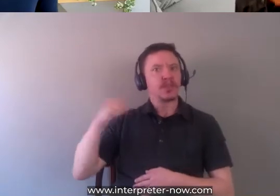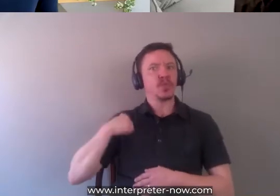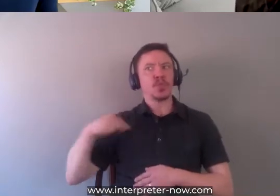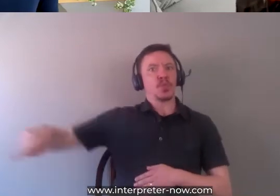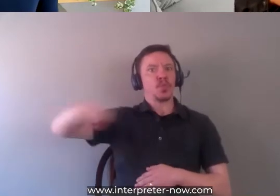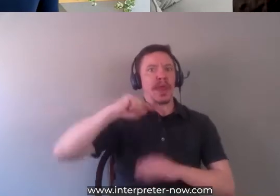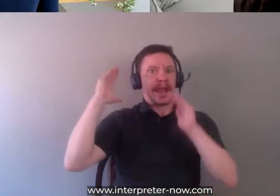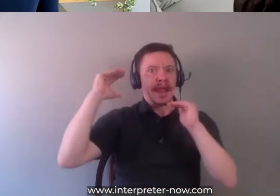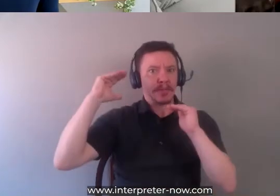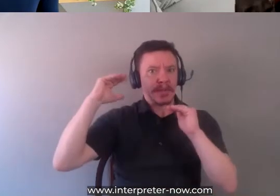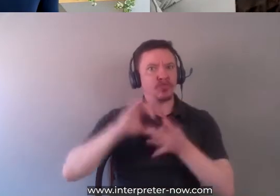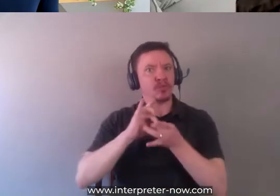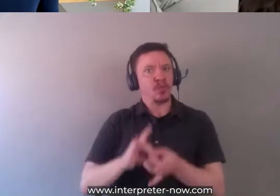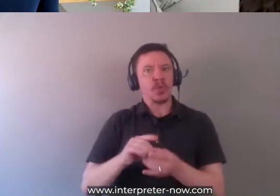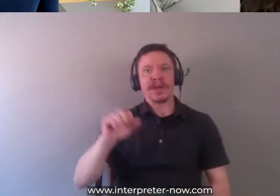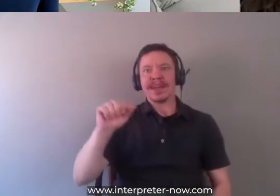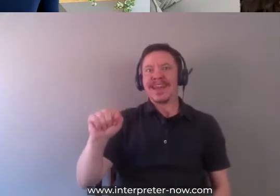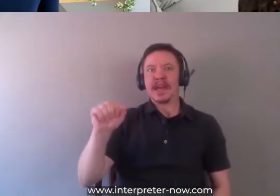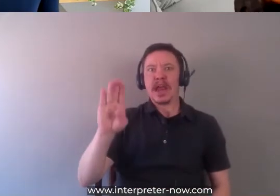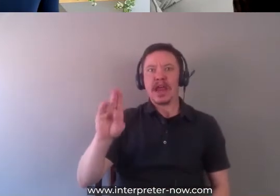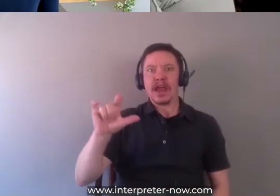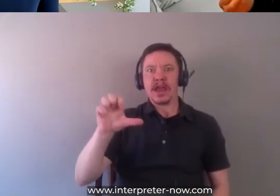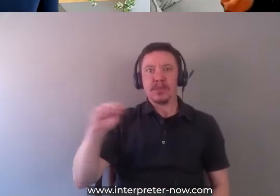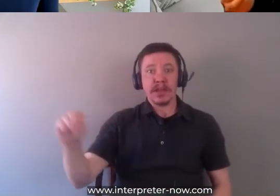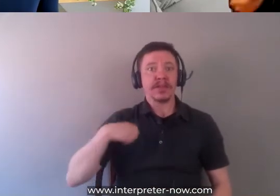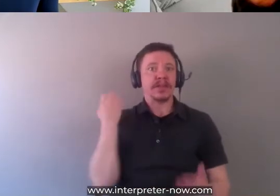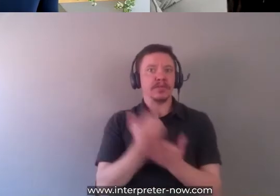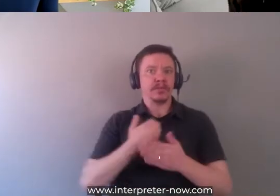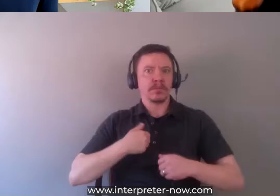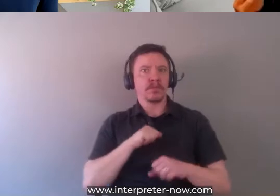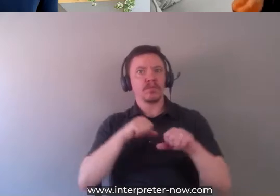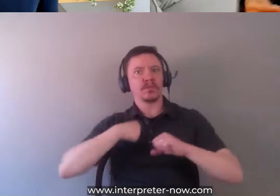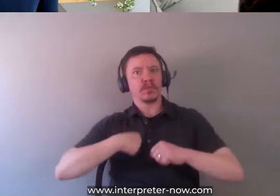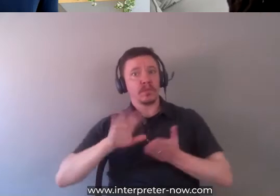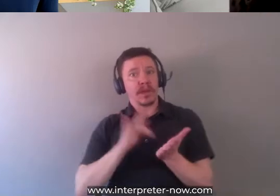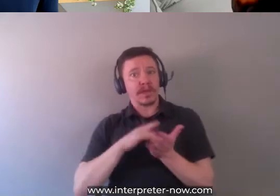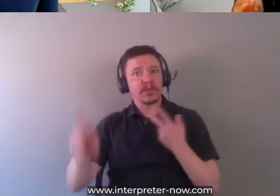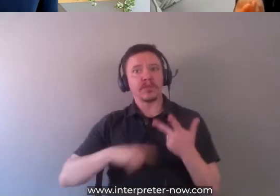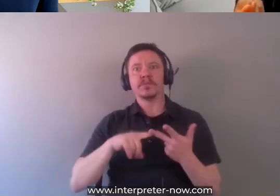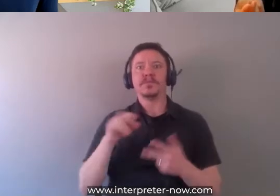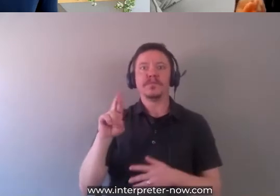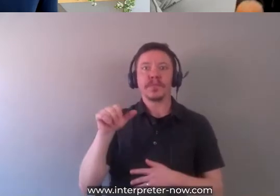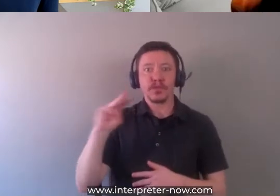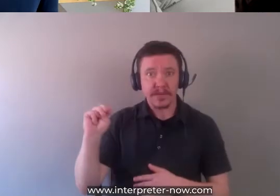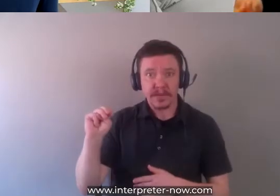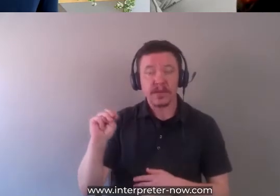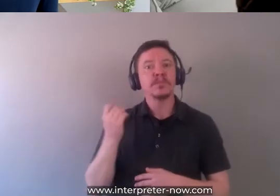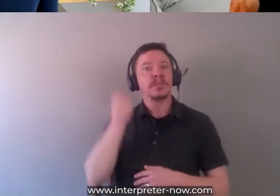rooted in ableism, classism, and racism. That our worth, our value, our credibility is rooted